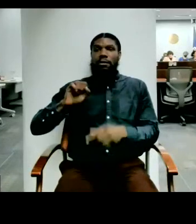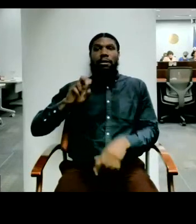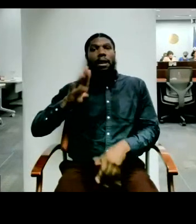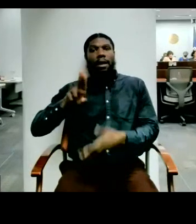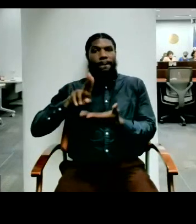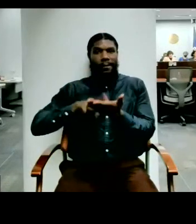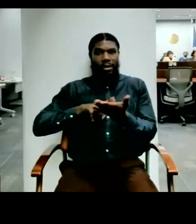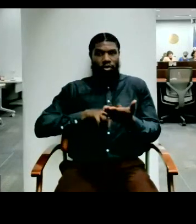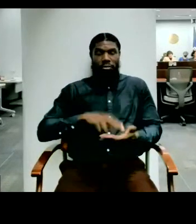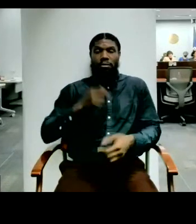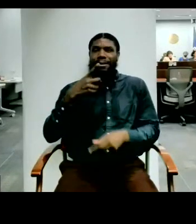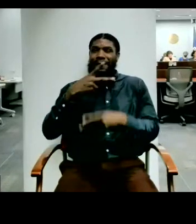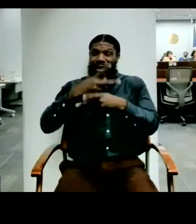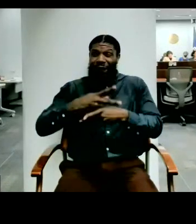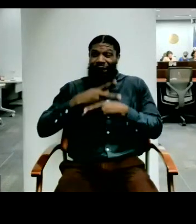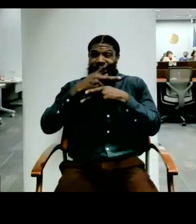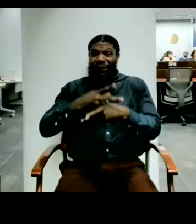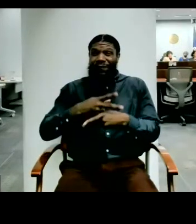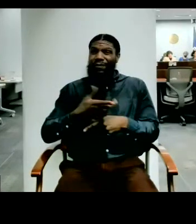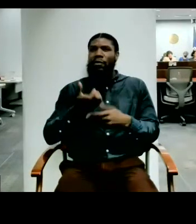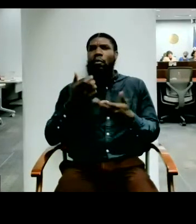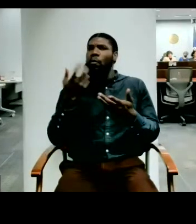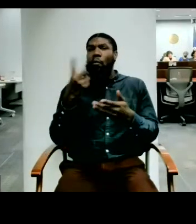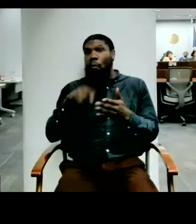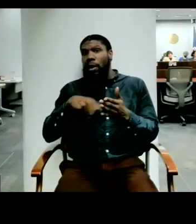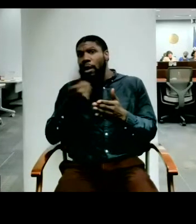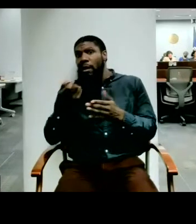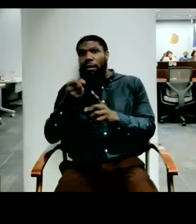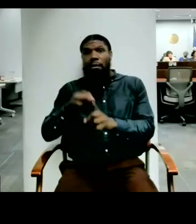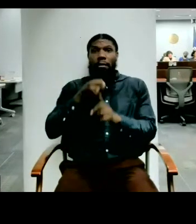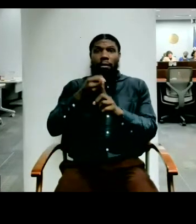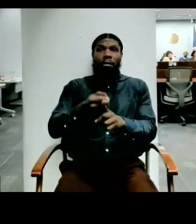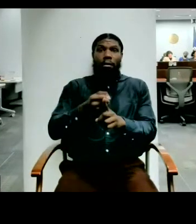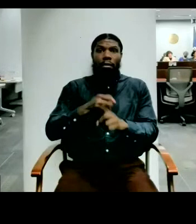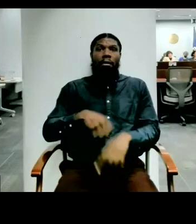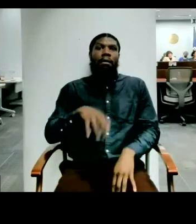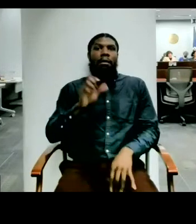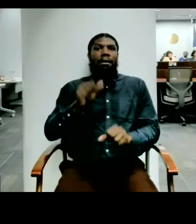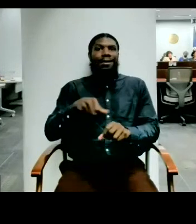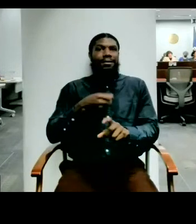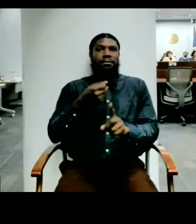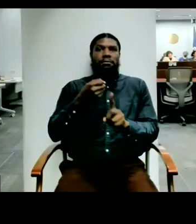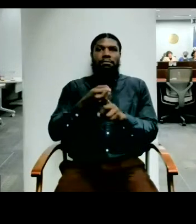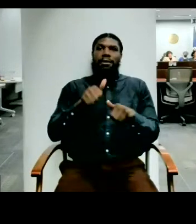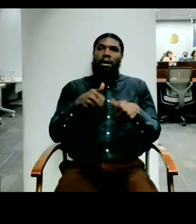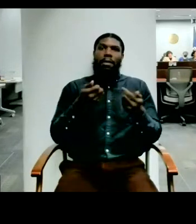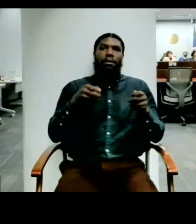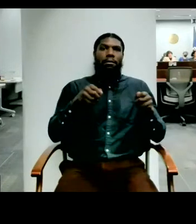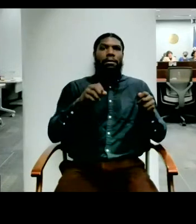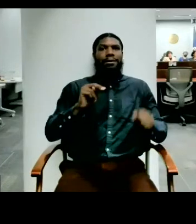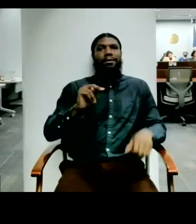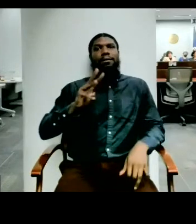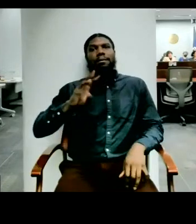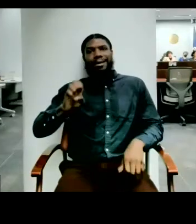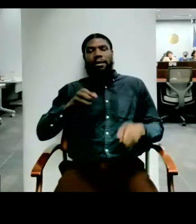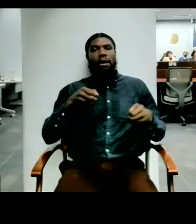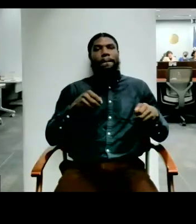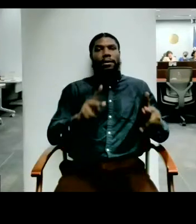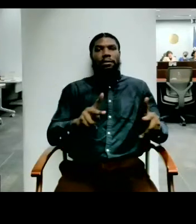to be careful because built into that also is subcontracting mostly NWE opportunity. We have to look at things not automatic perception